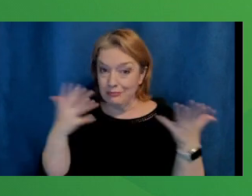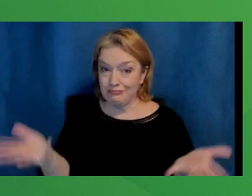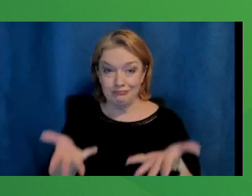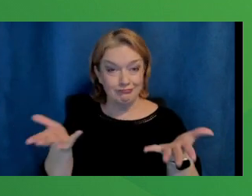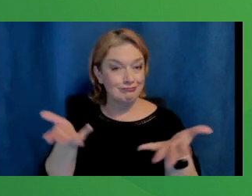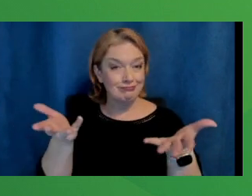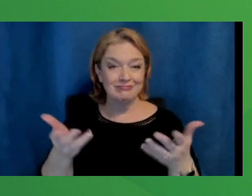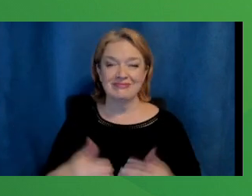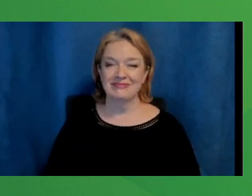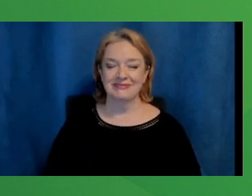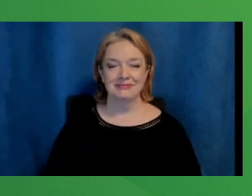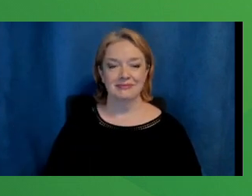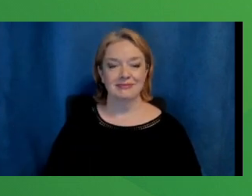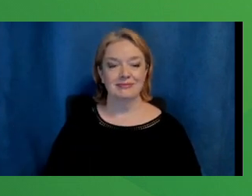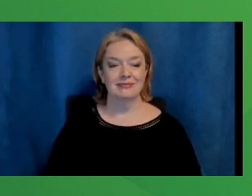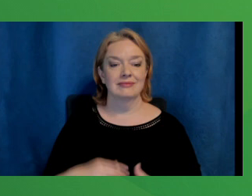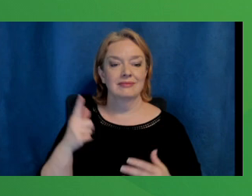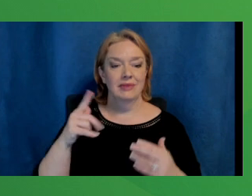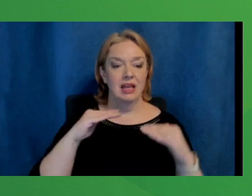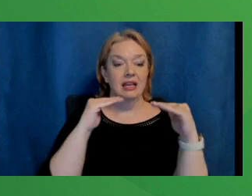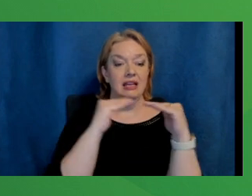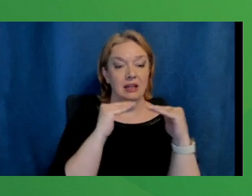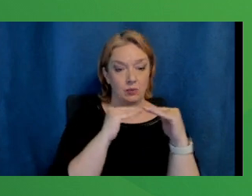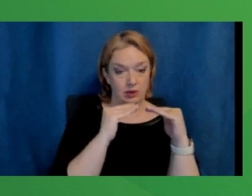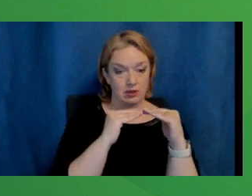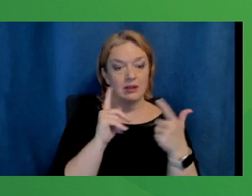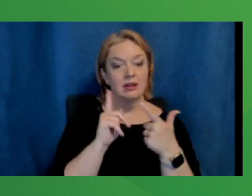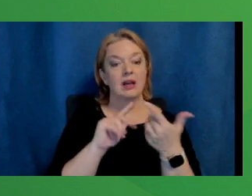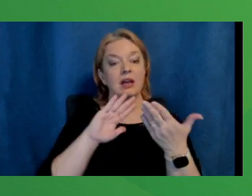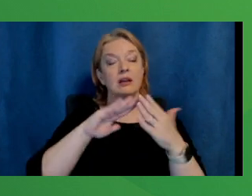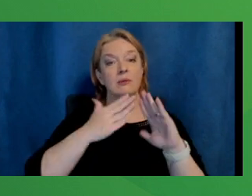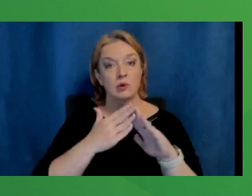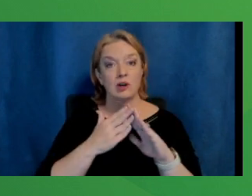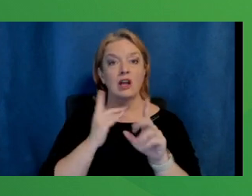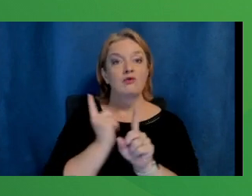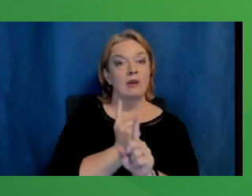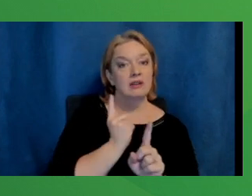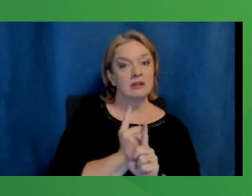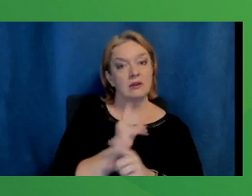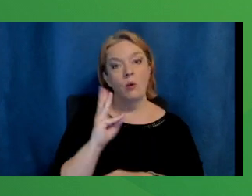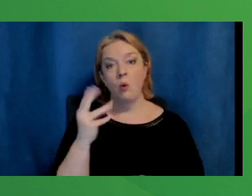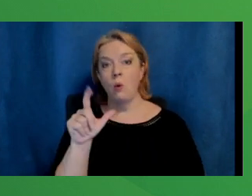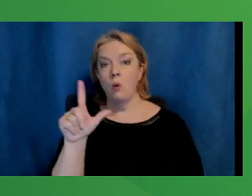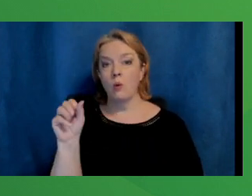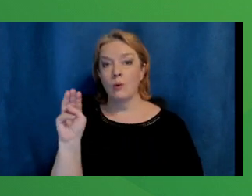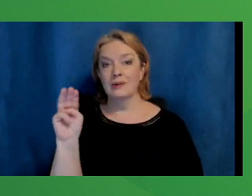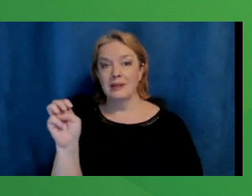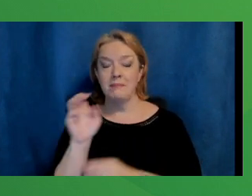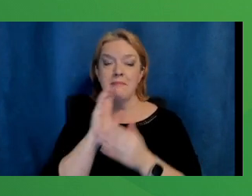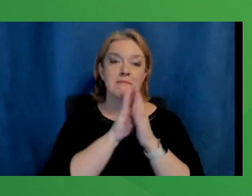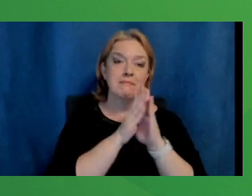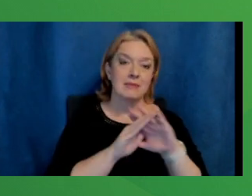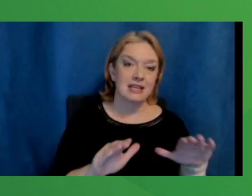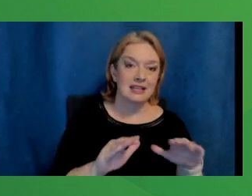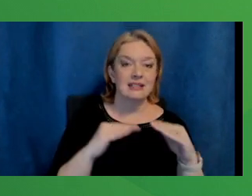words, we have people, community, righteousness, wholesome, peace, fairness, law, protest. So,